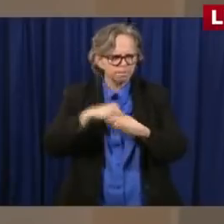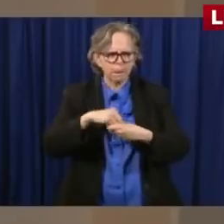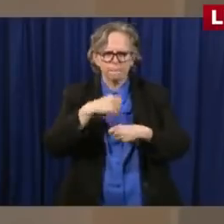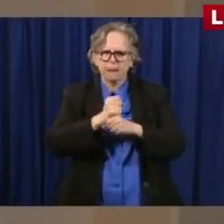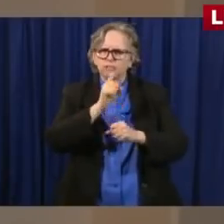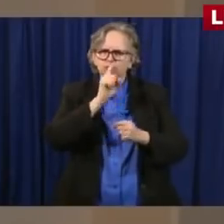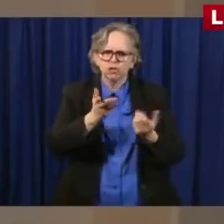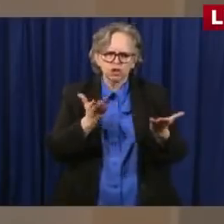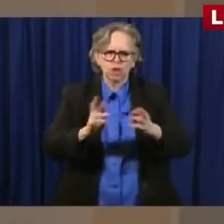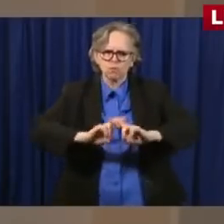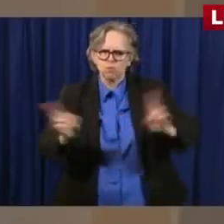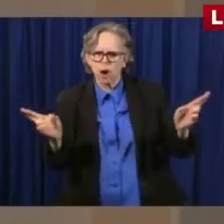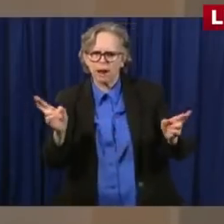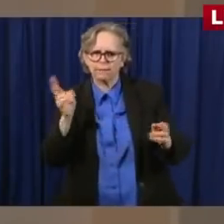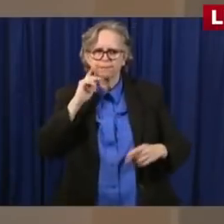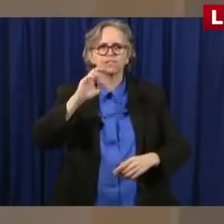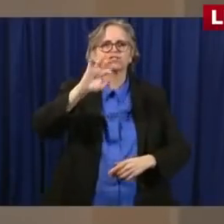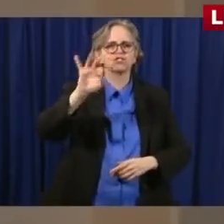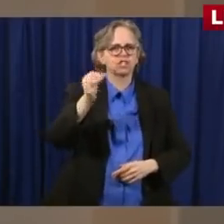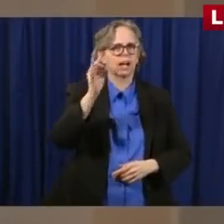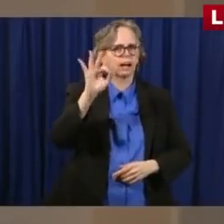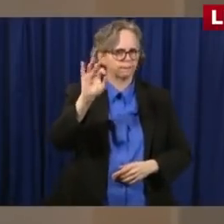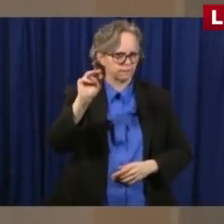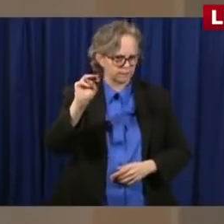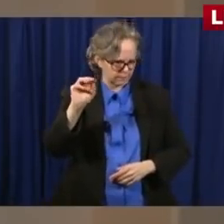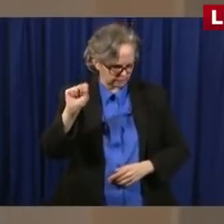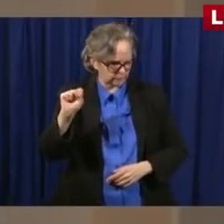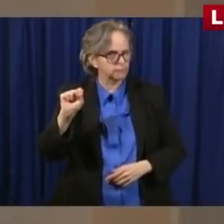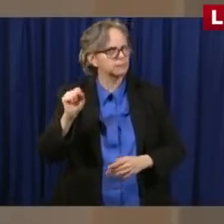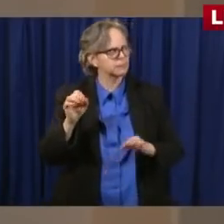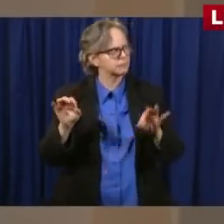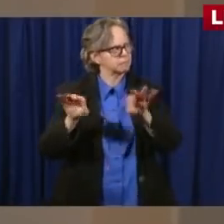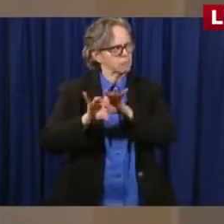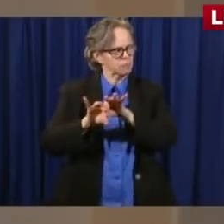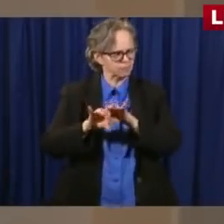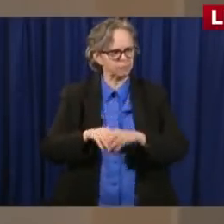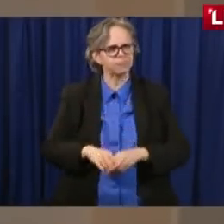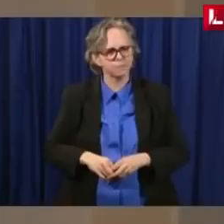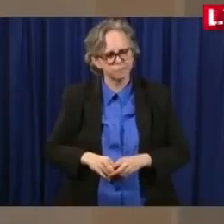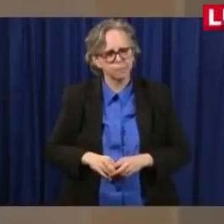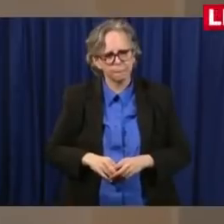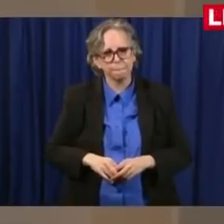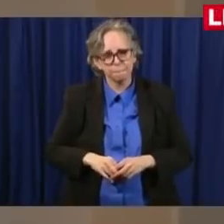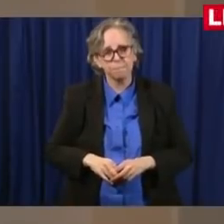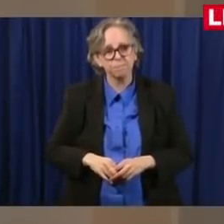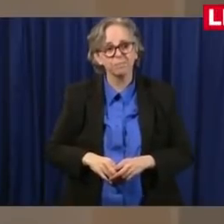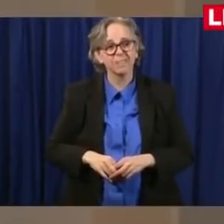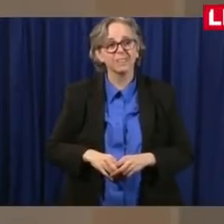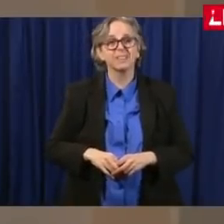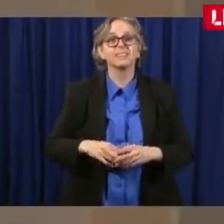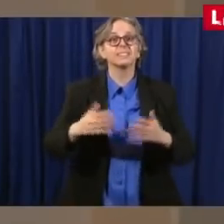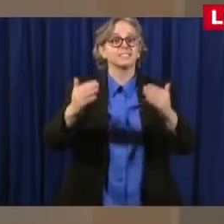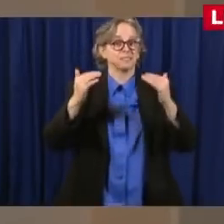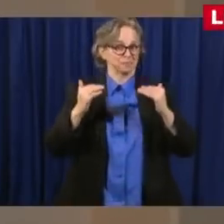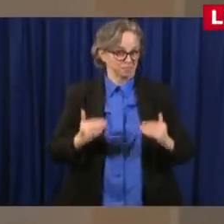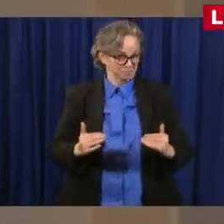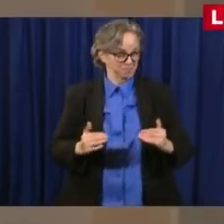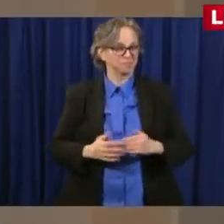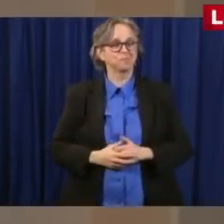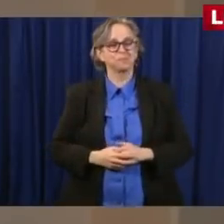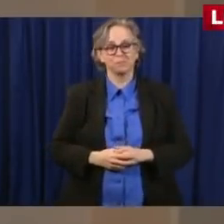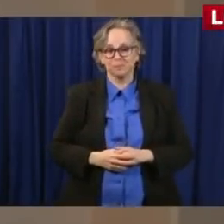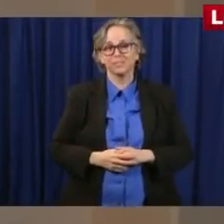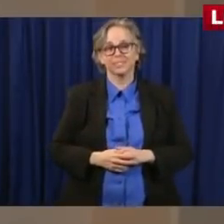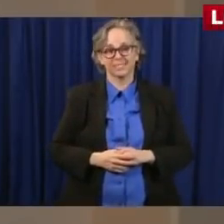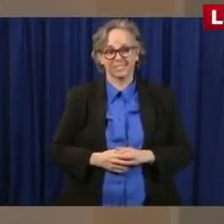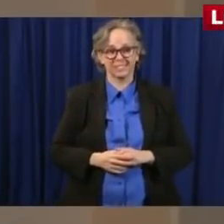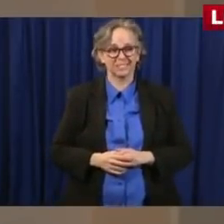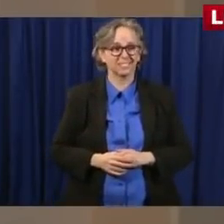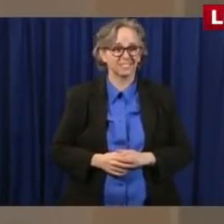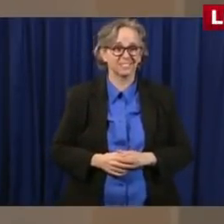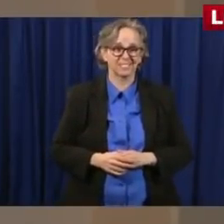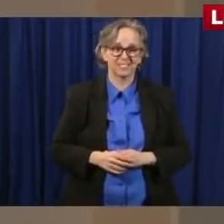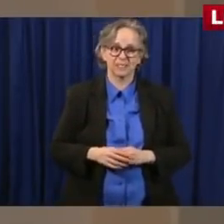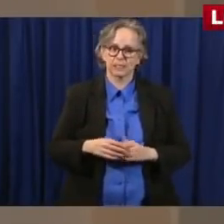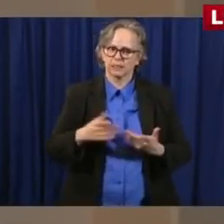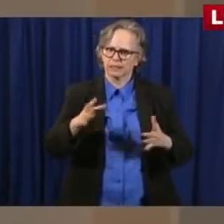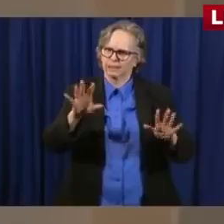THE DIRECTOR AND HER TEAM ARE WORKING VERY HARD TO PROVIDE ALL OF THE SERVICES THEY DO HERE IN THE STATE OF OHIO.